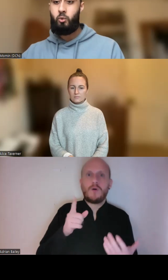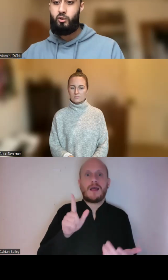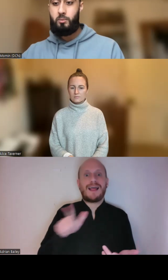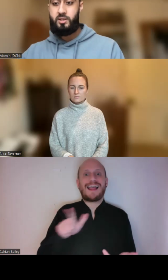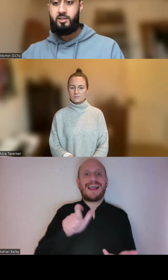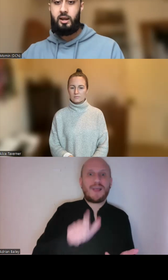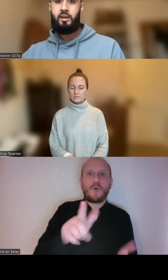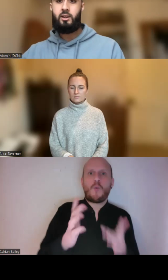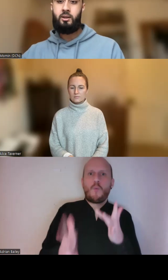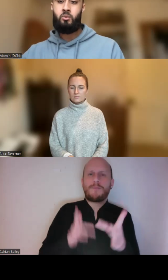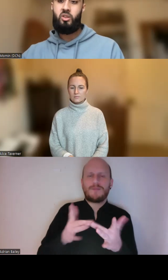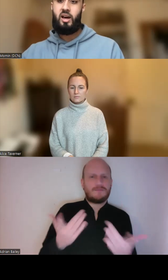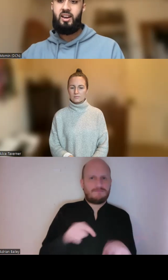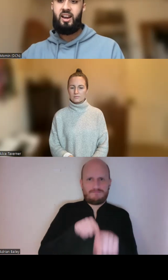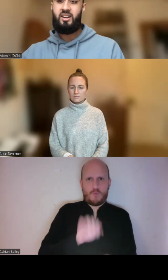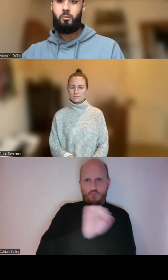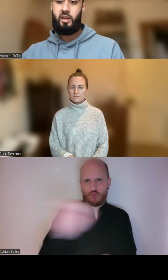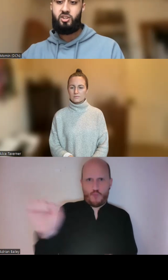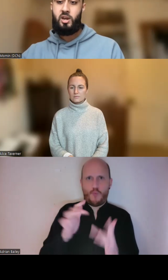on what your website's like and what that landing page